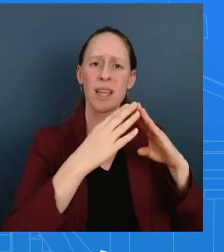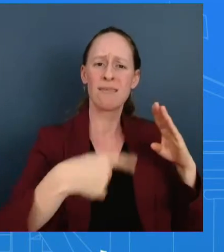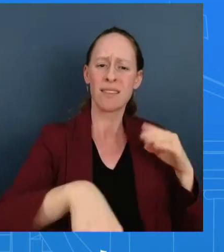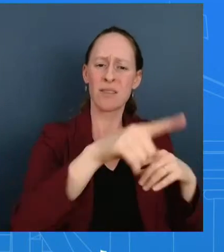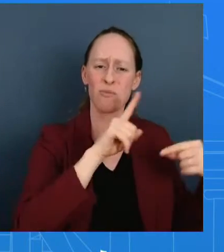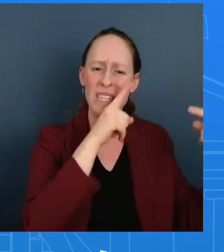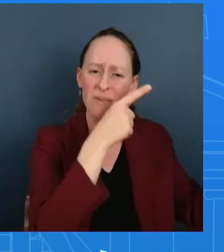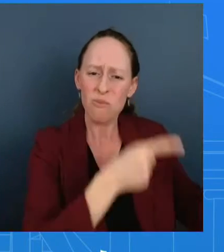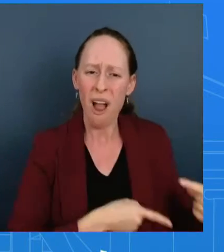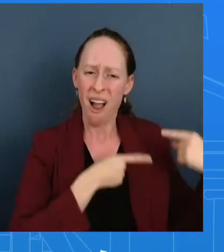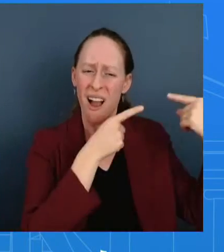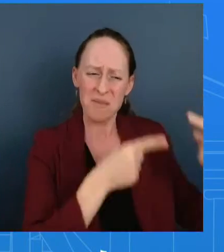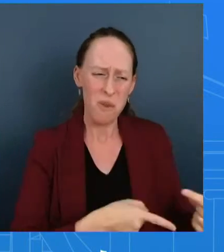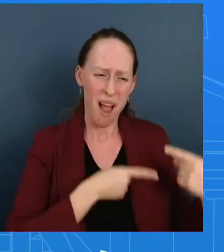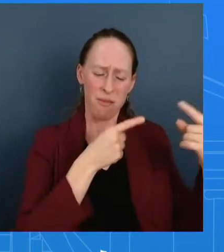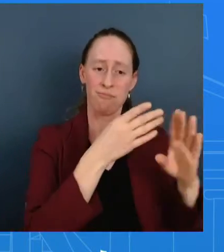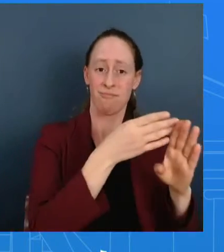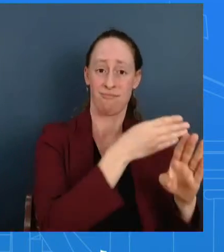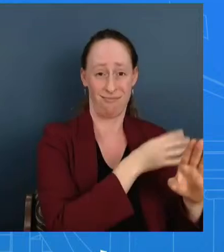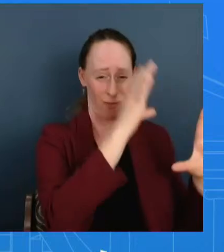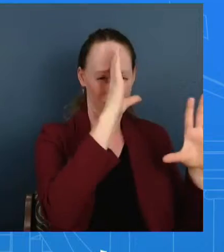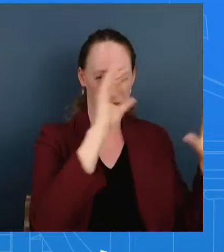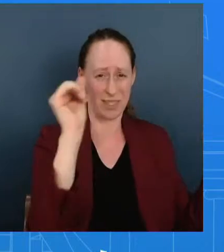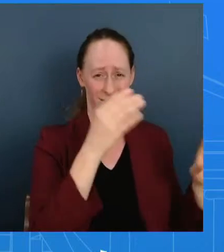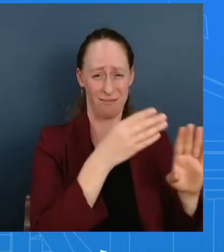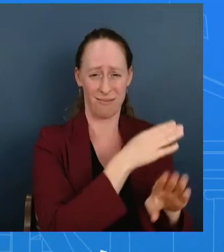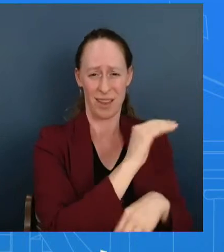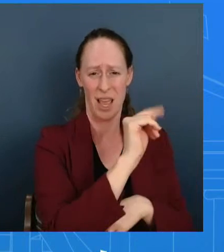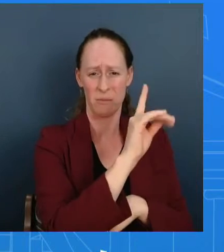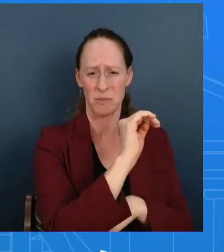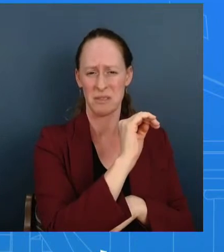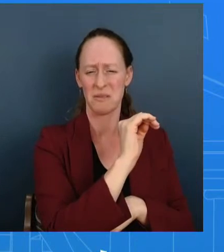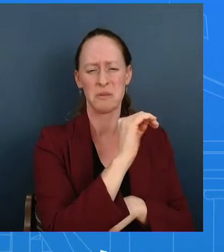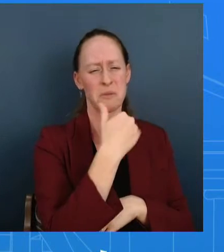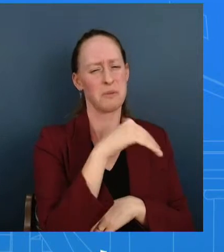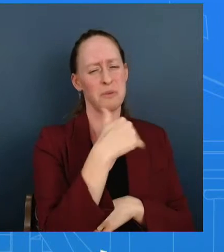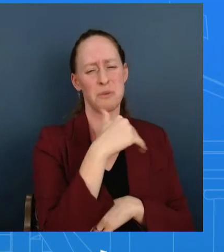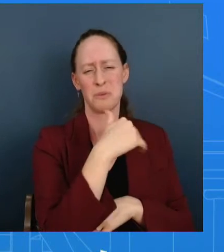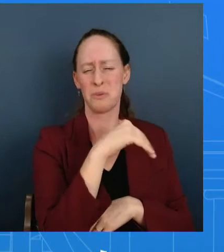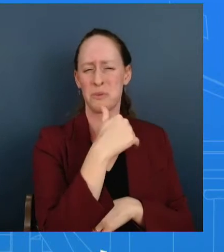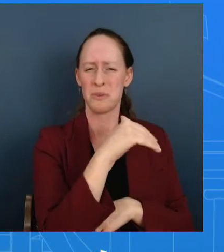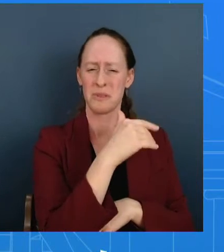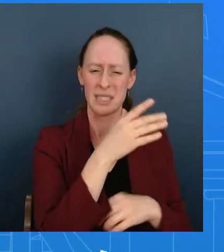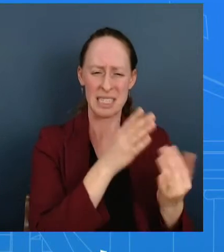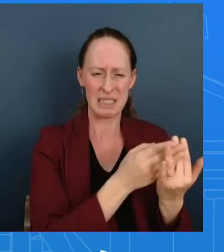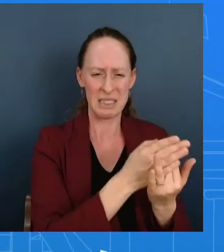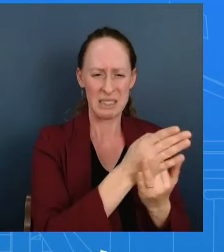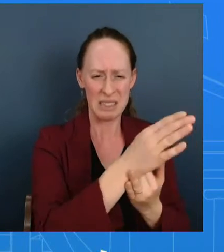"a particularly grim stretch under Donald Trump." But those communities are coming back under President Biden,